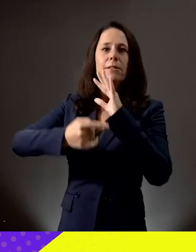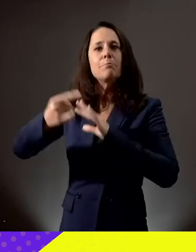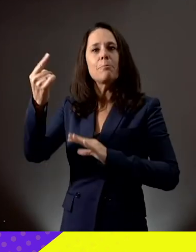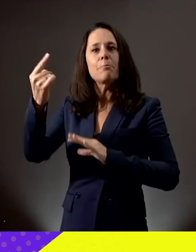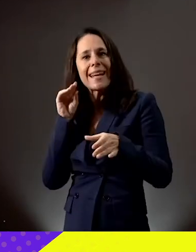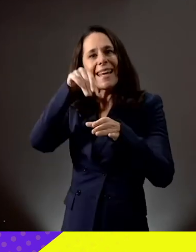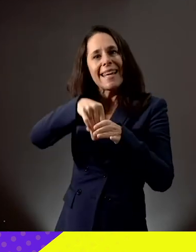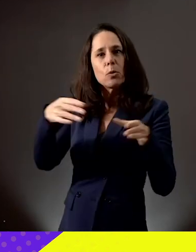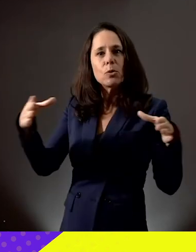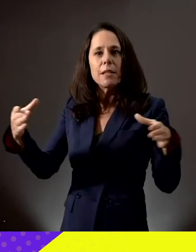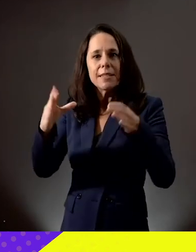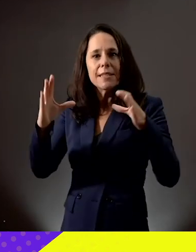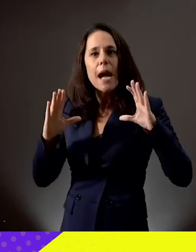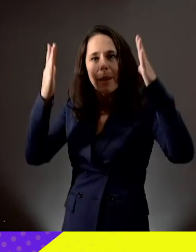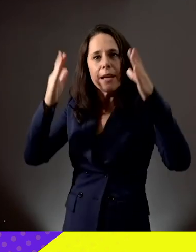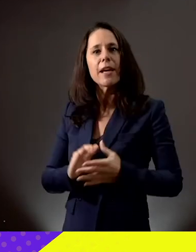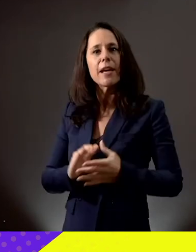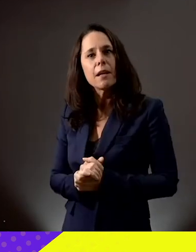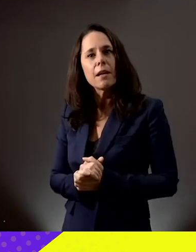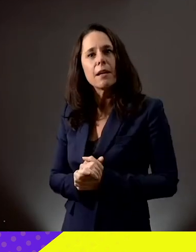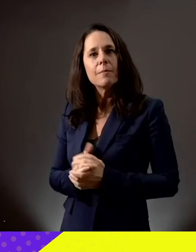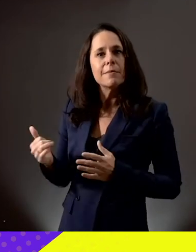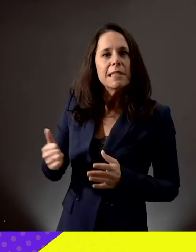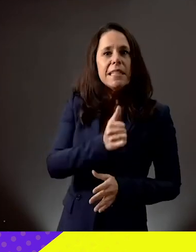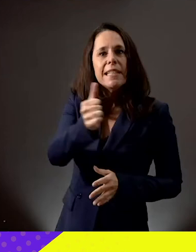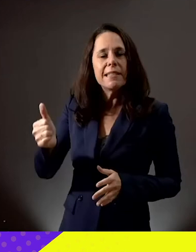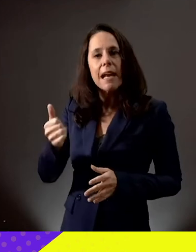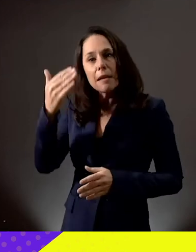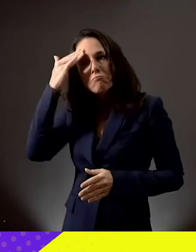because we acknowledge everyone and allow everybody to participate.